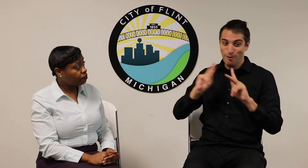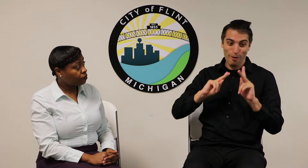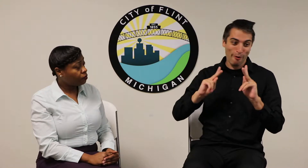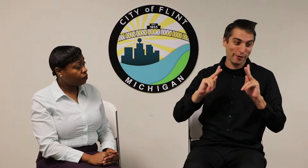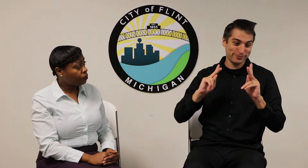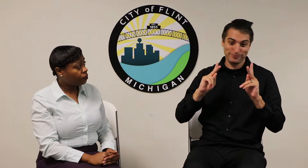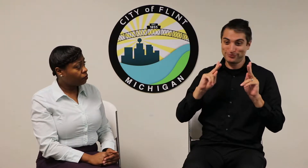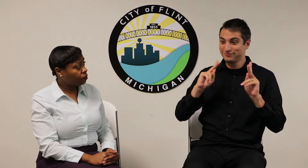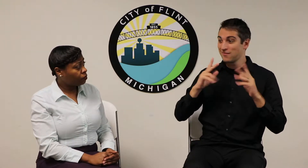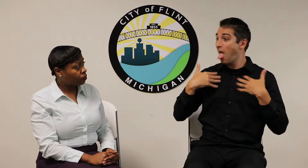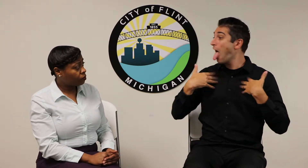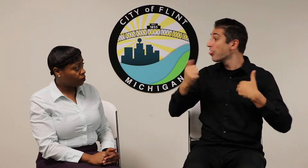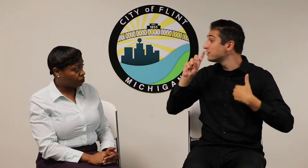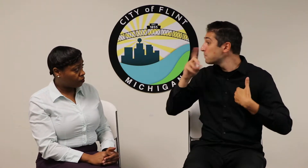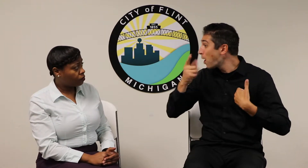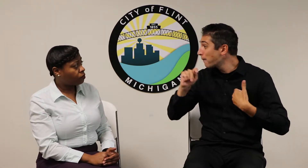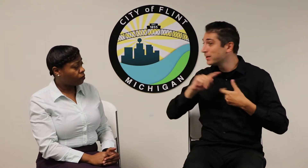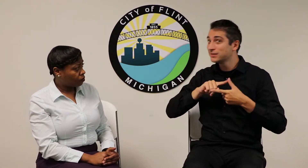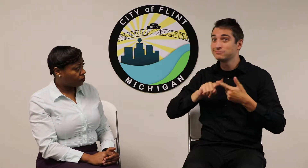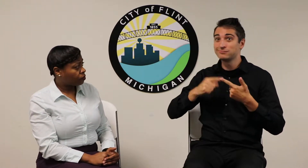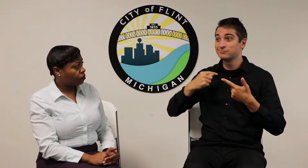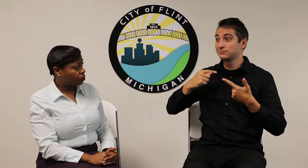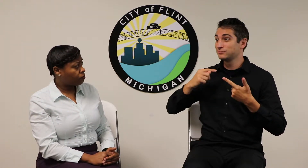even those from the health department and the government present challenges.